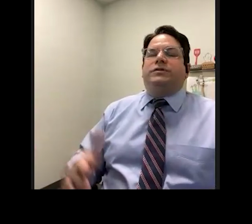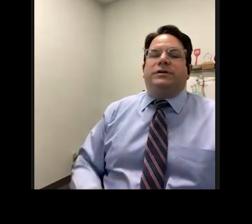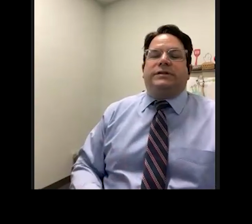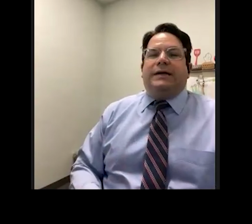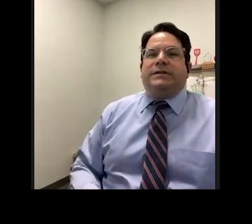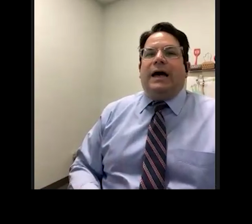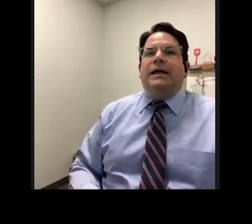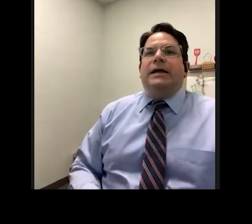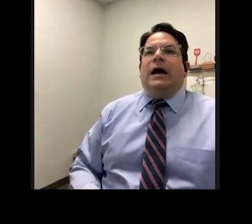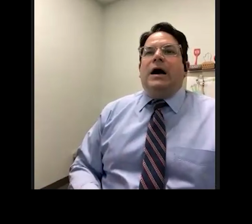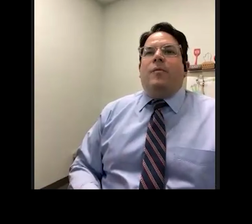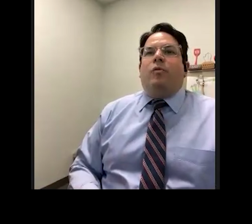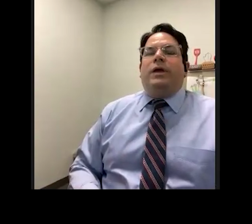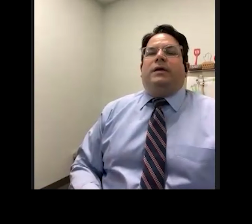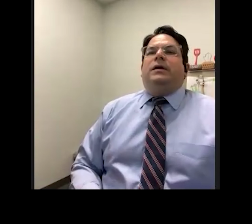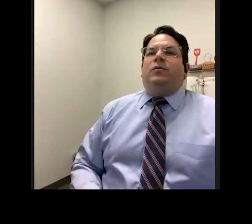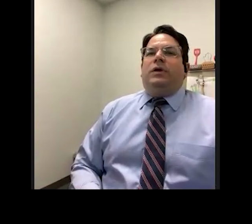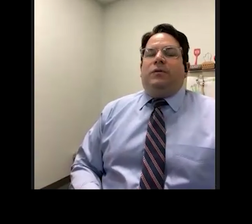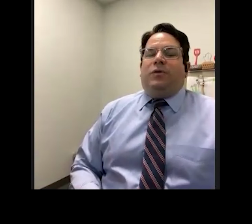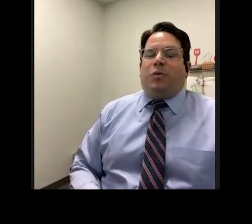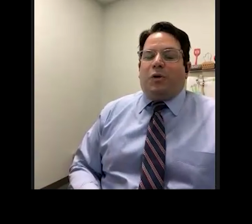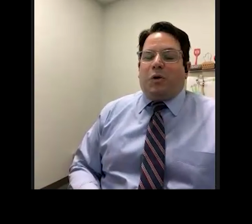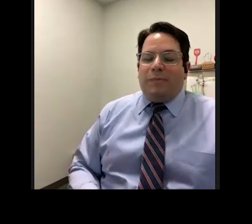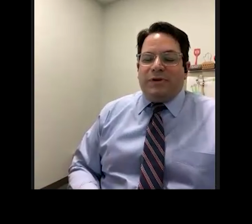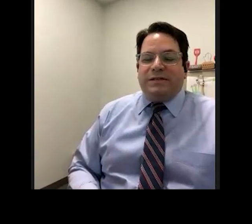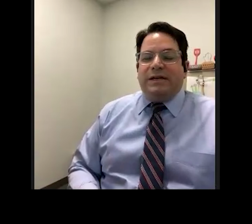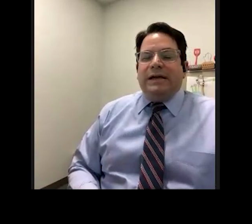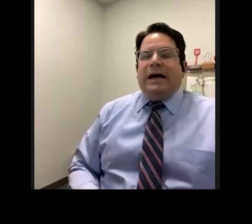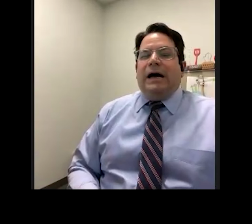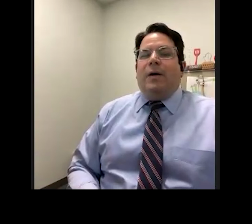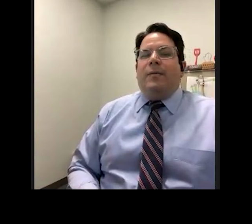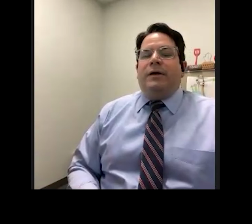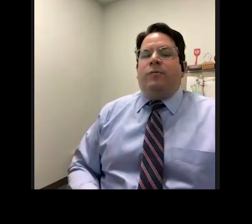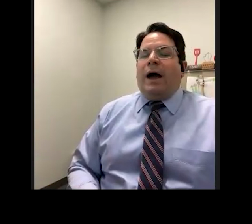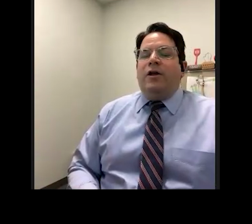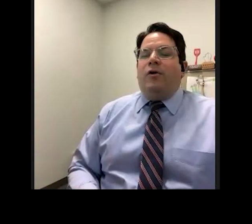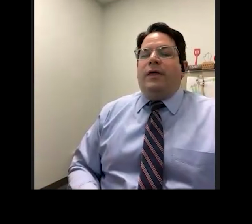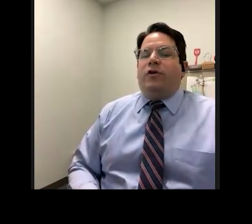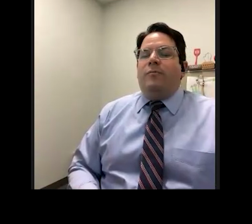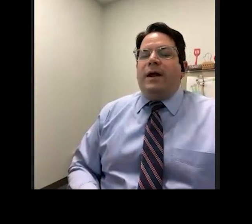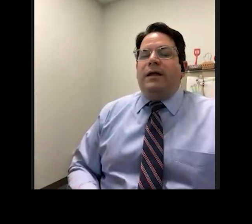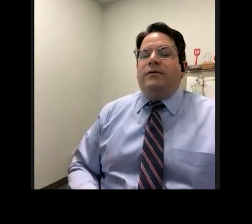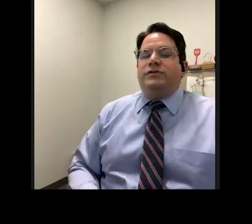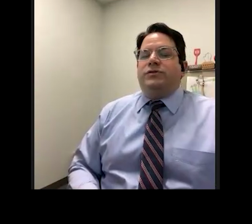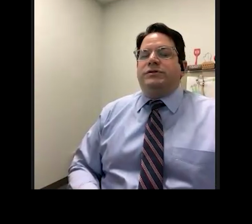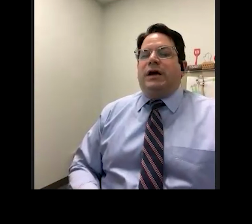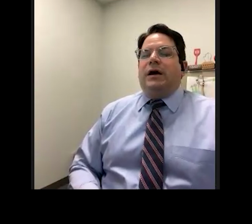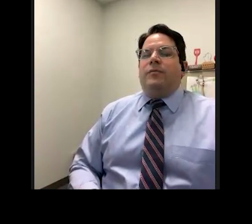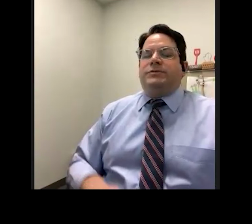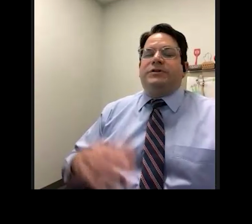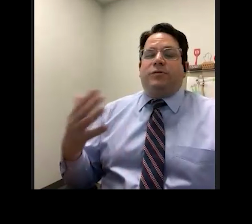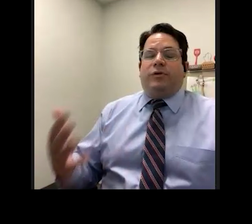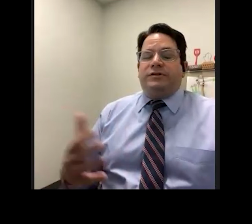And, of course, on this last slide, we're quite busy. I know that there are many individuals, especially